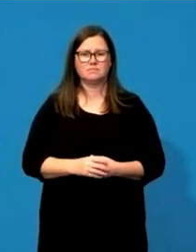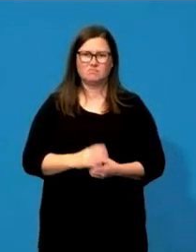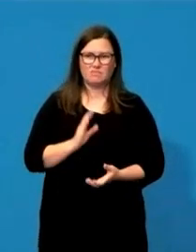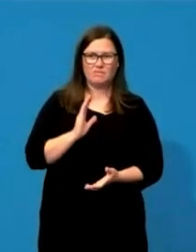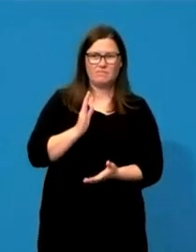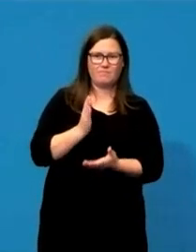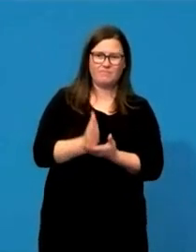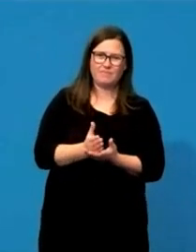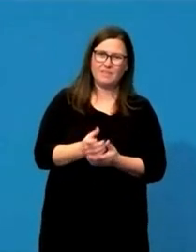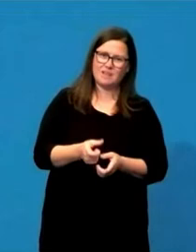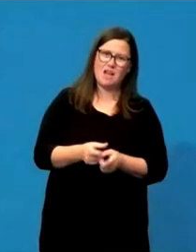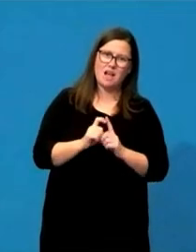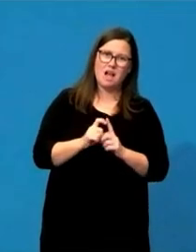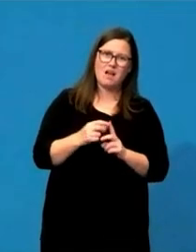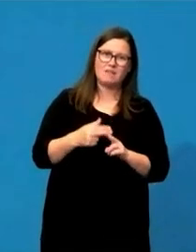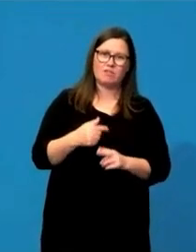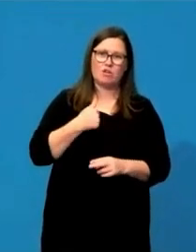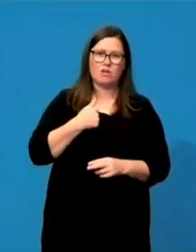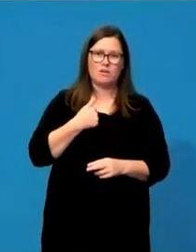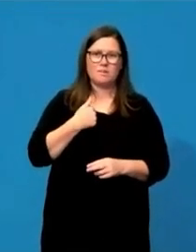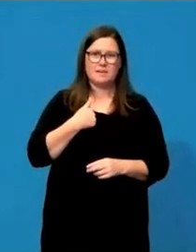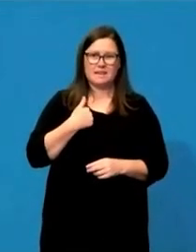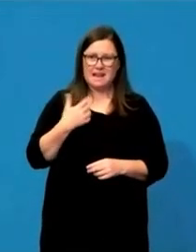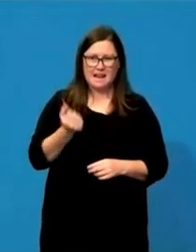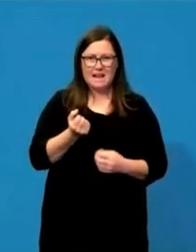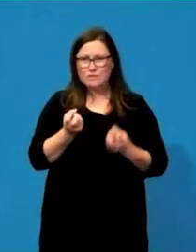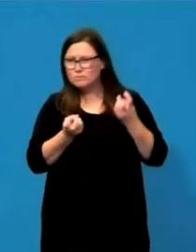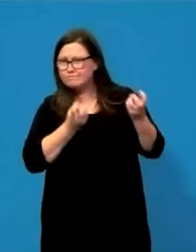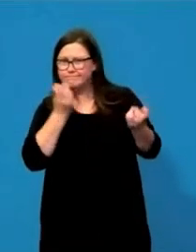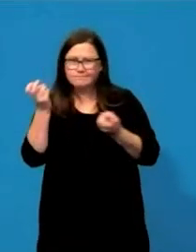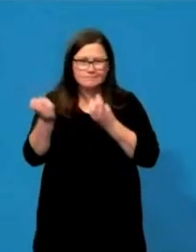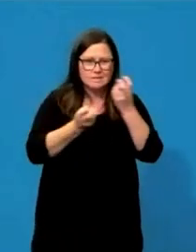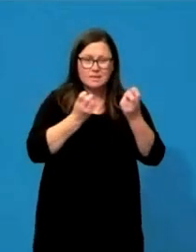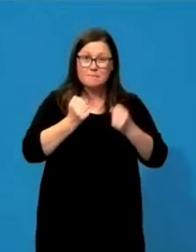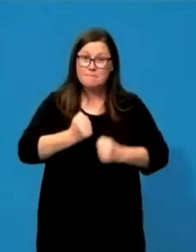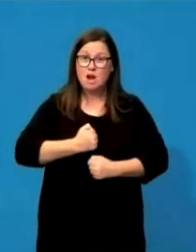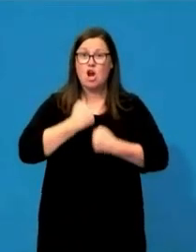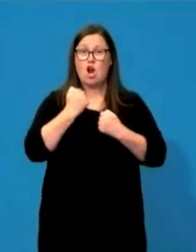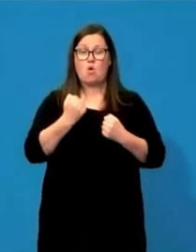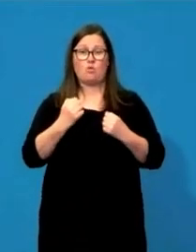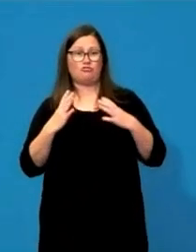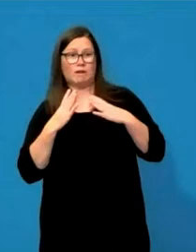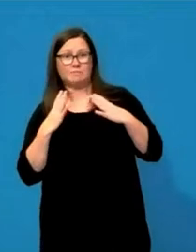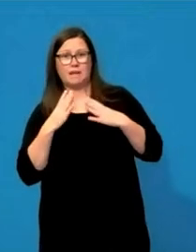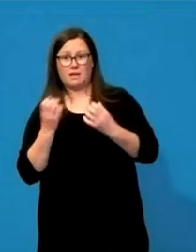Well, for me, I had to find my own respite. Did you? RONITA JACKAMARRA: And place - respite place.